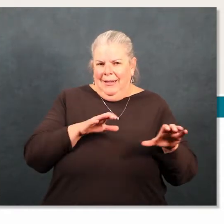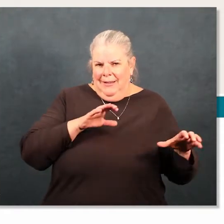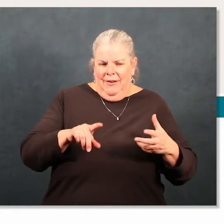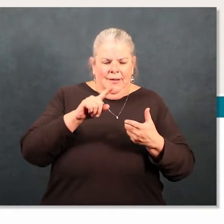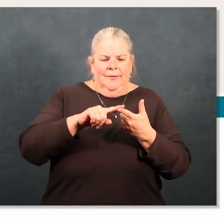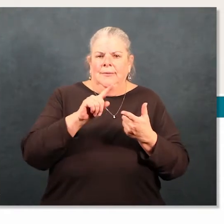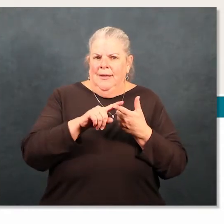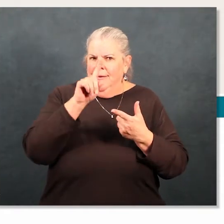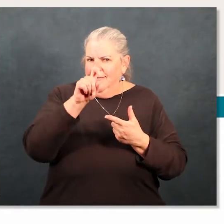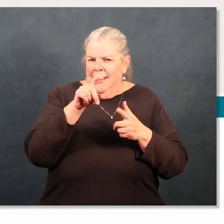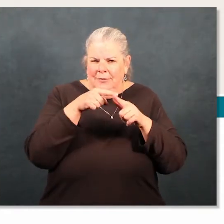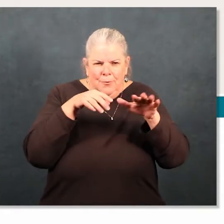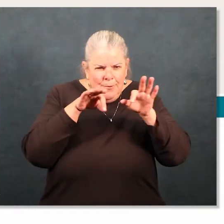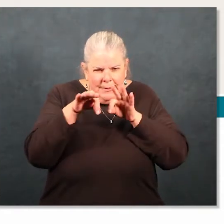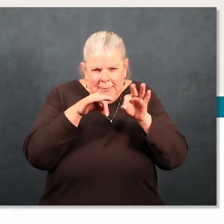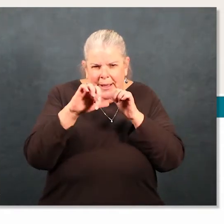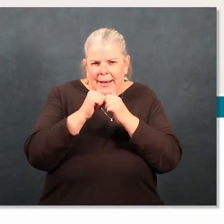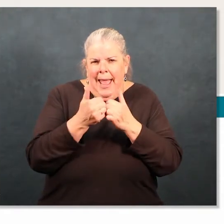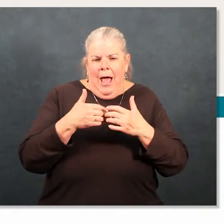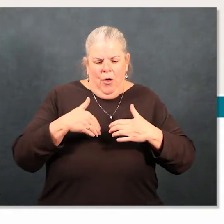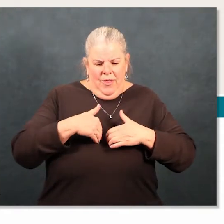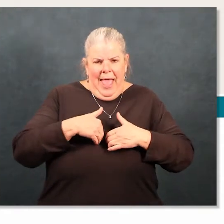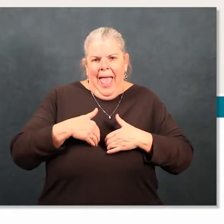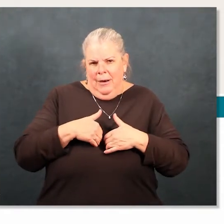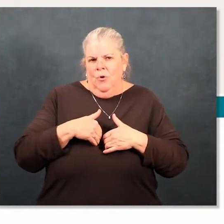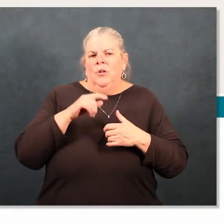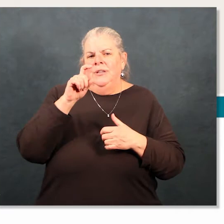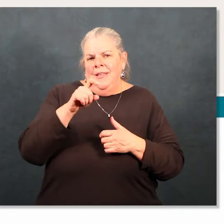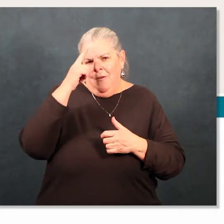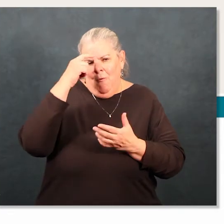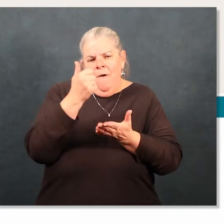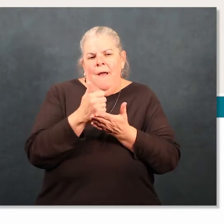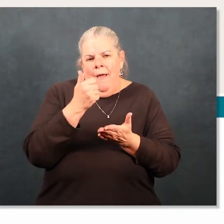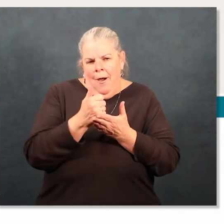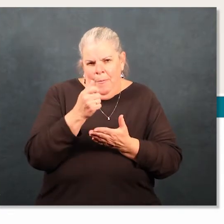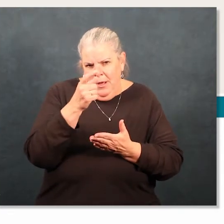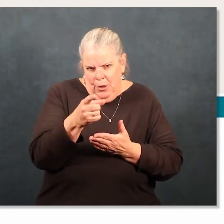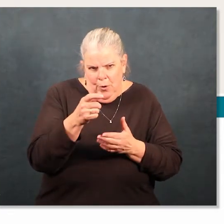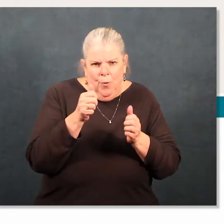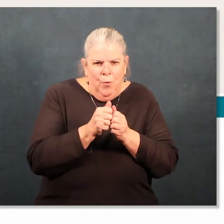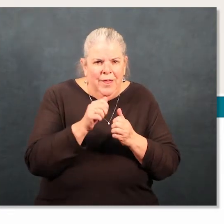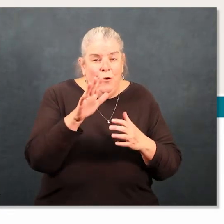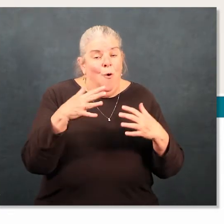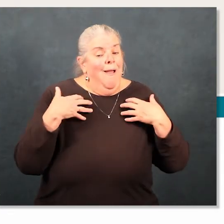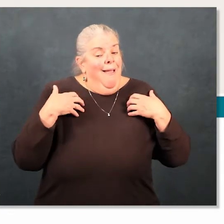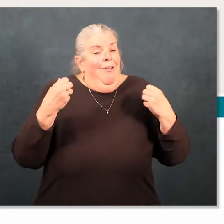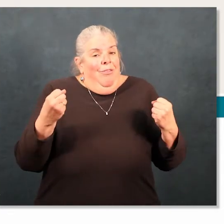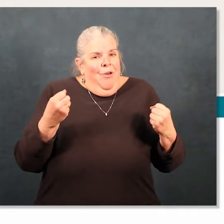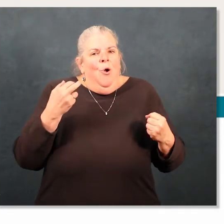how the animal is necessary for helping you with your health or with the treatment plan